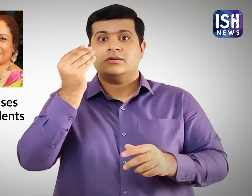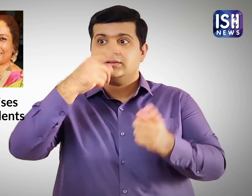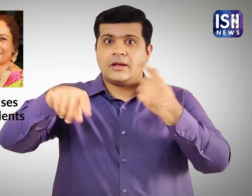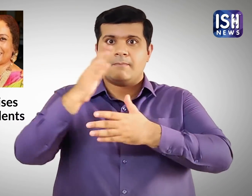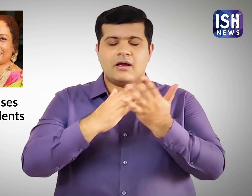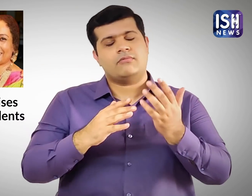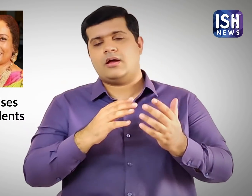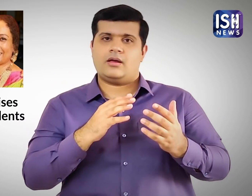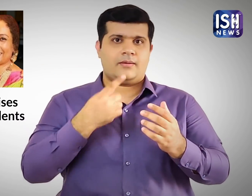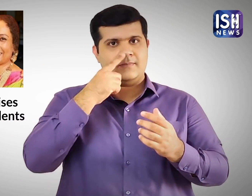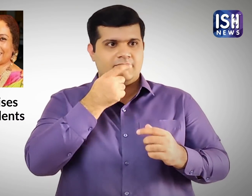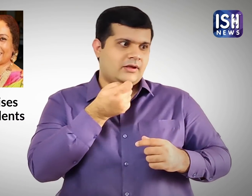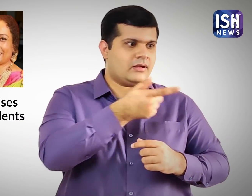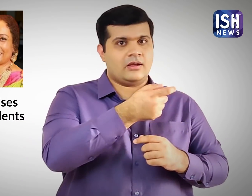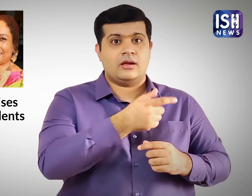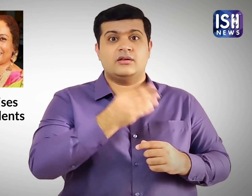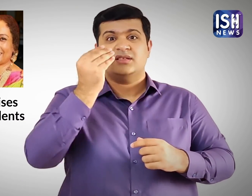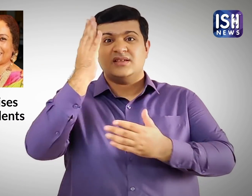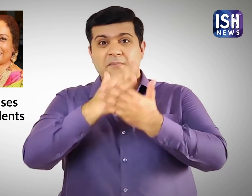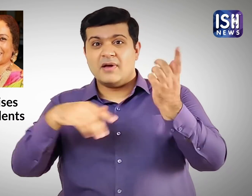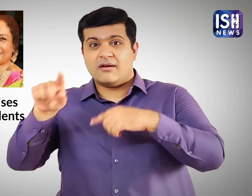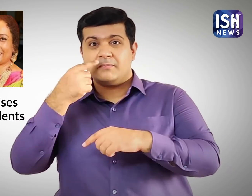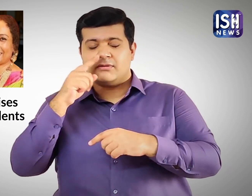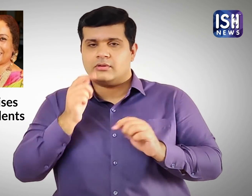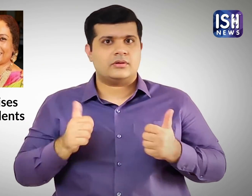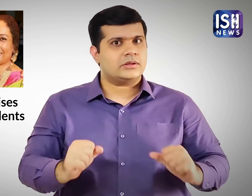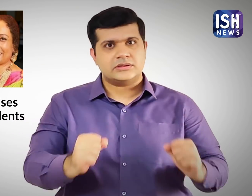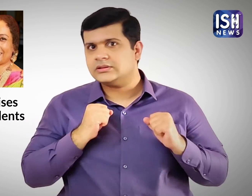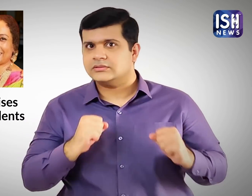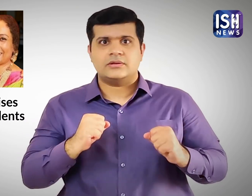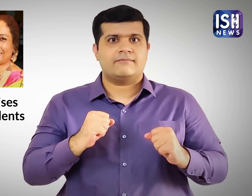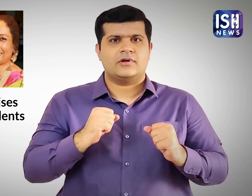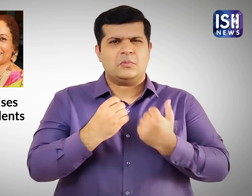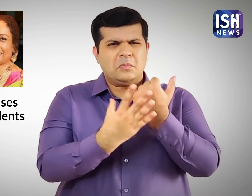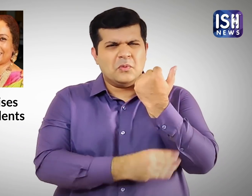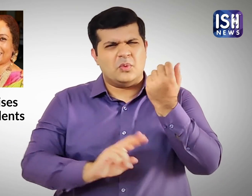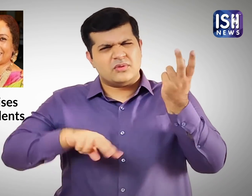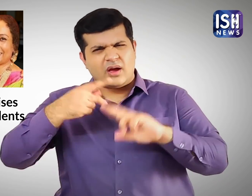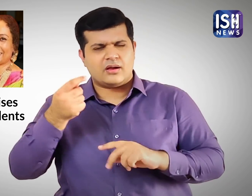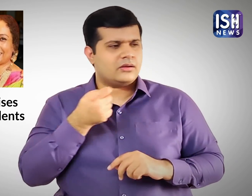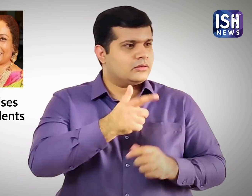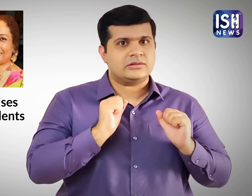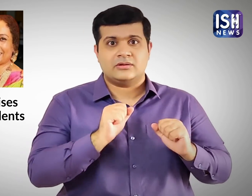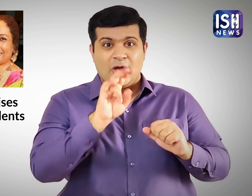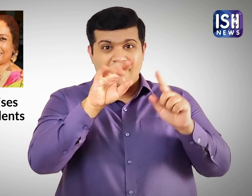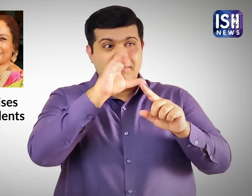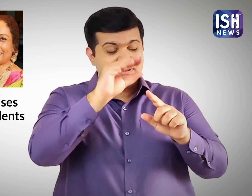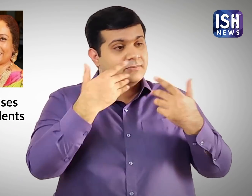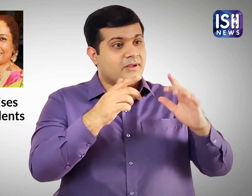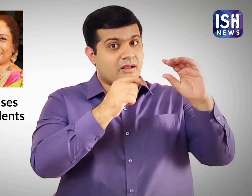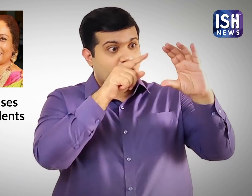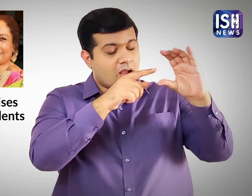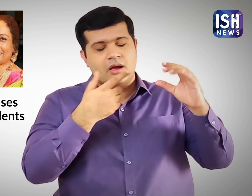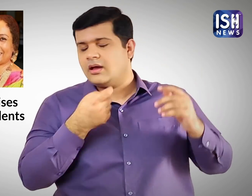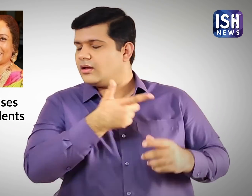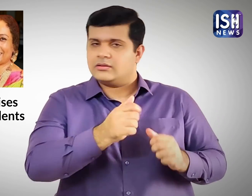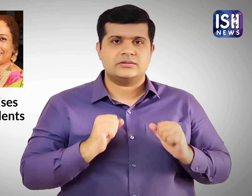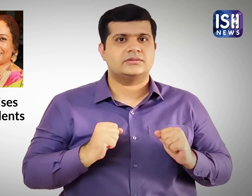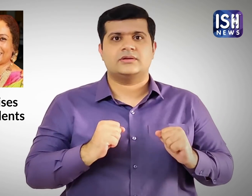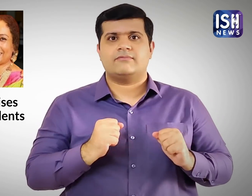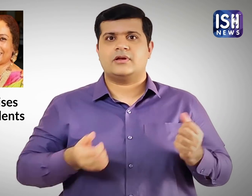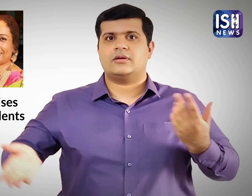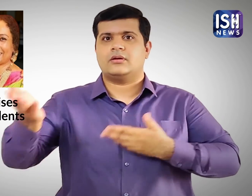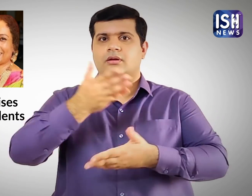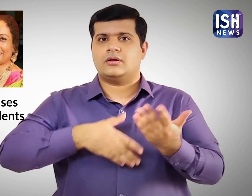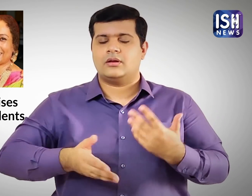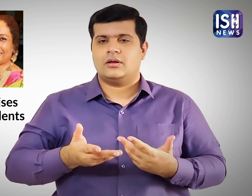Some of them paid, but some families from the weaker sections, still could not pay the fees.